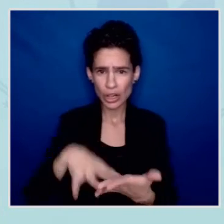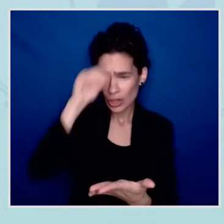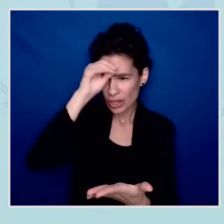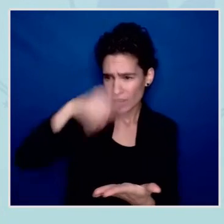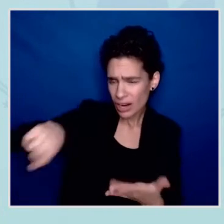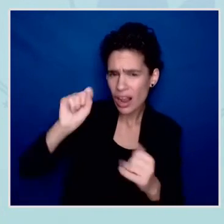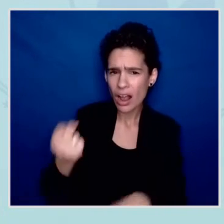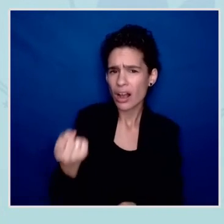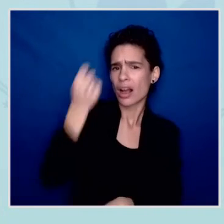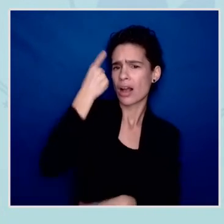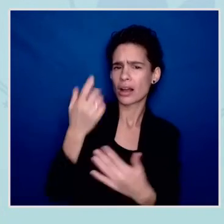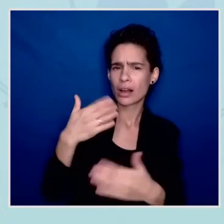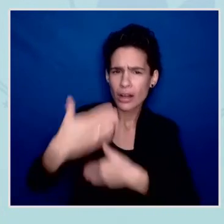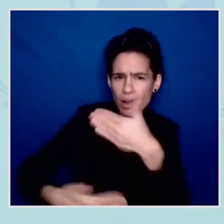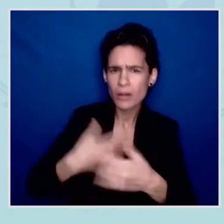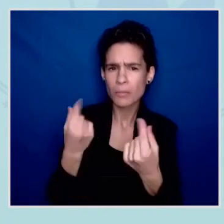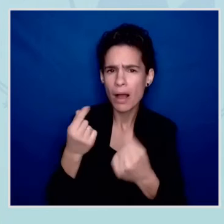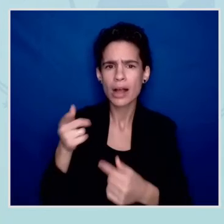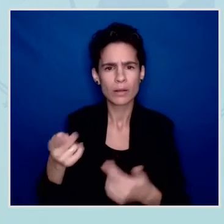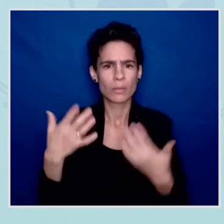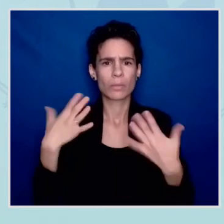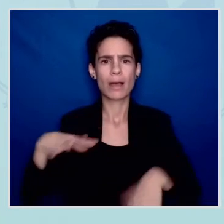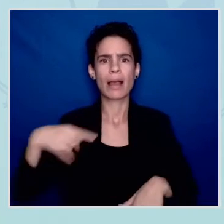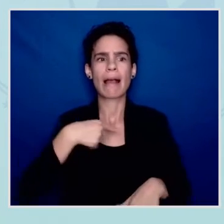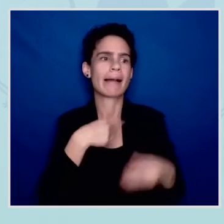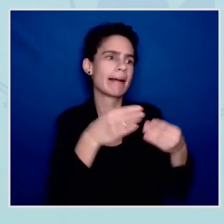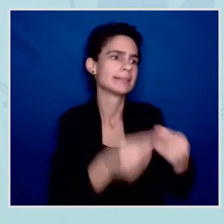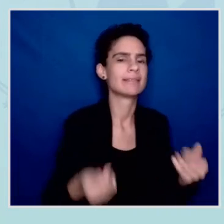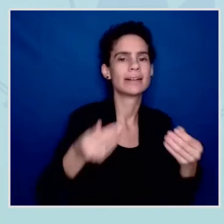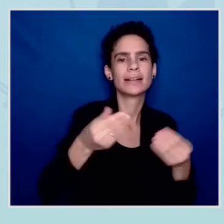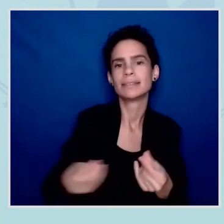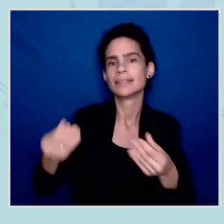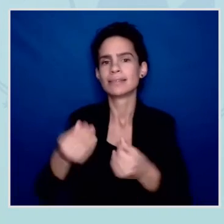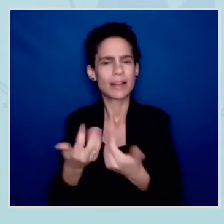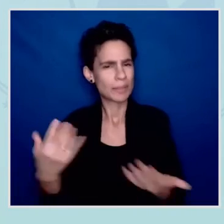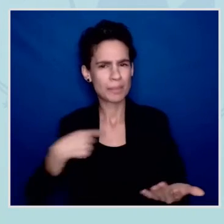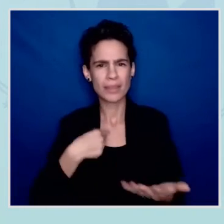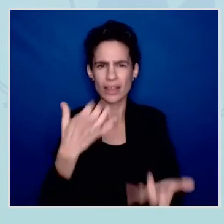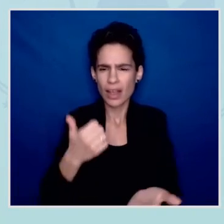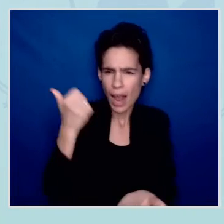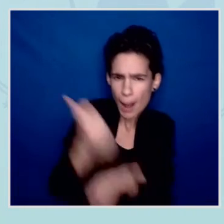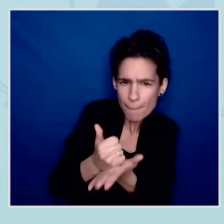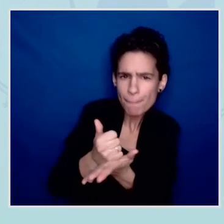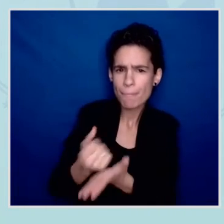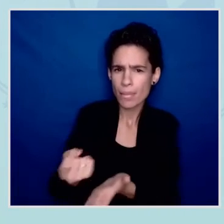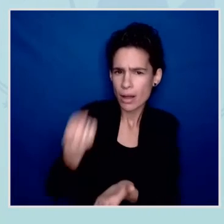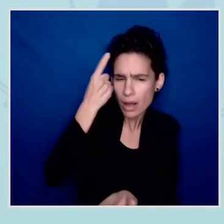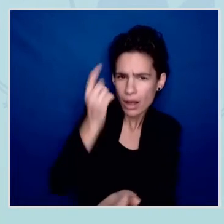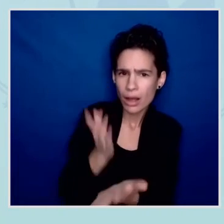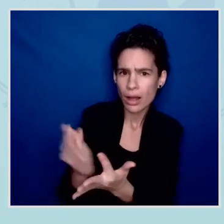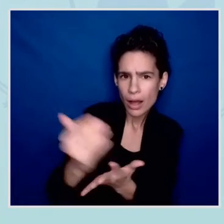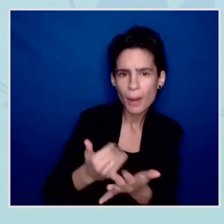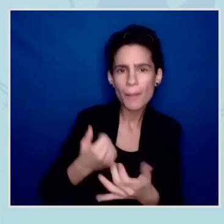ISN'T ABOUT THOSE WHO SERVE BUT